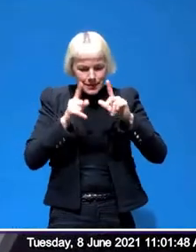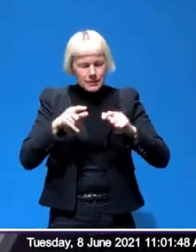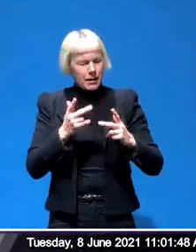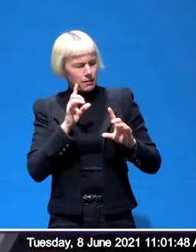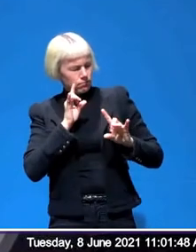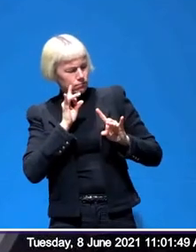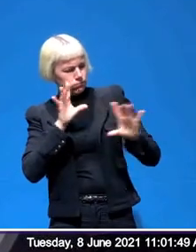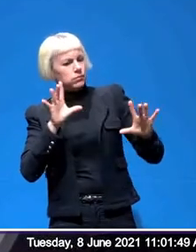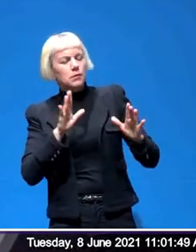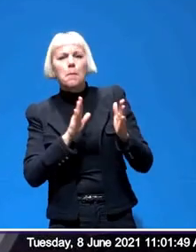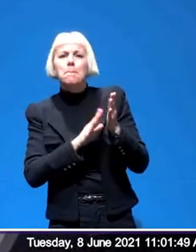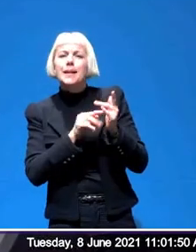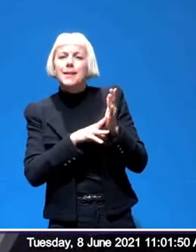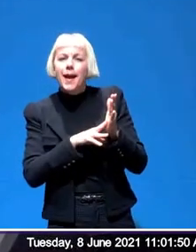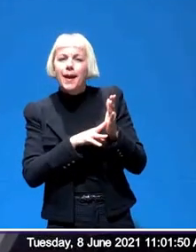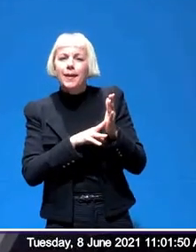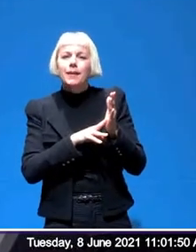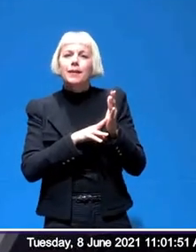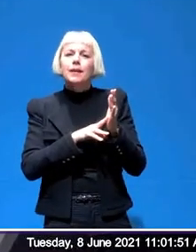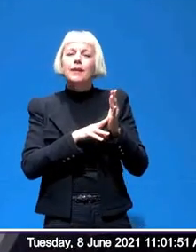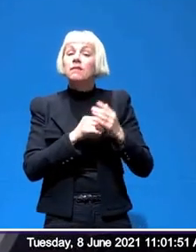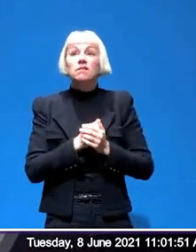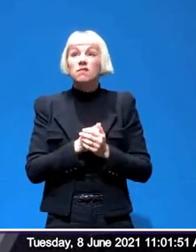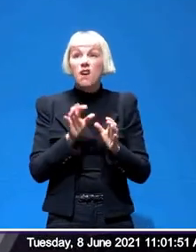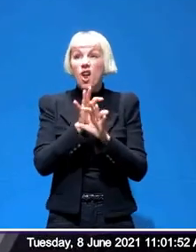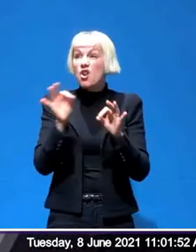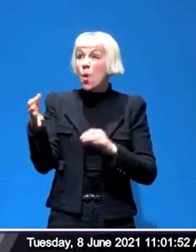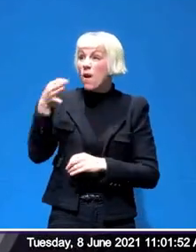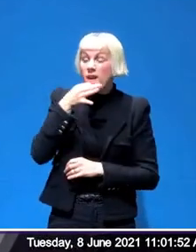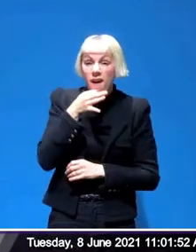So no one ever came and asked us and said, how was he on the Sunday,